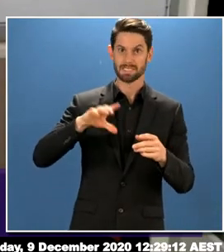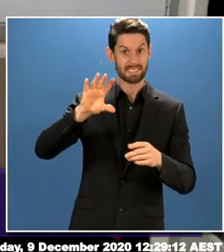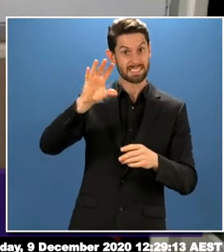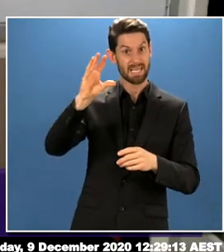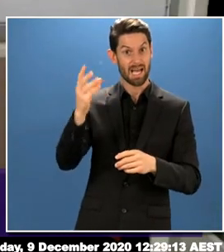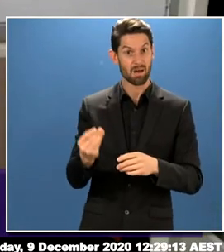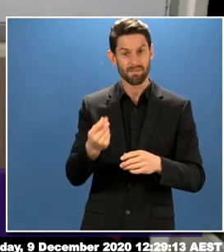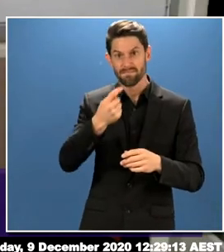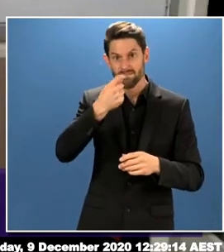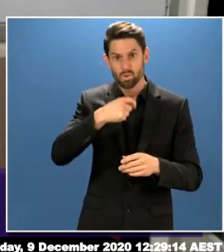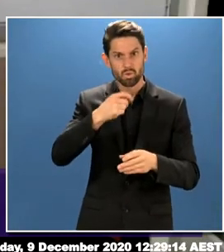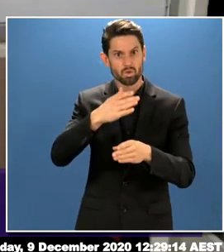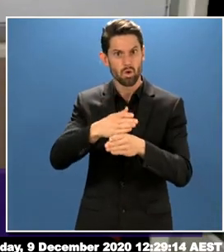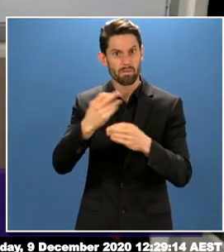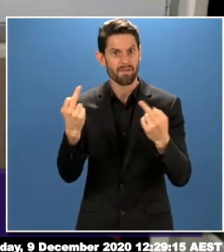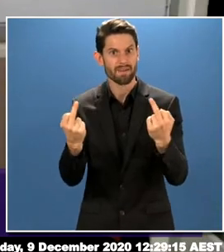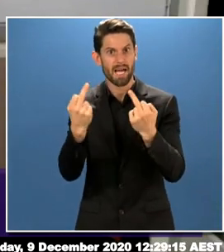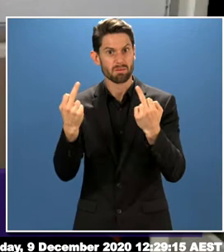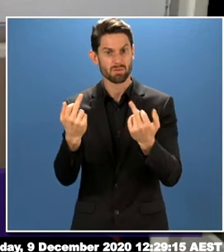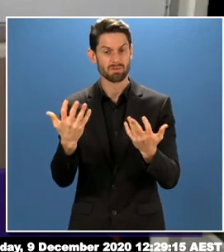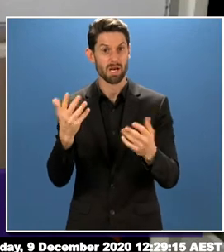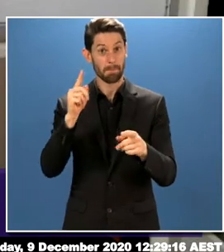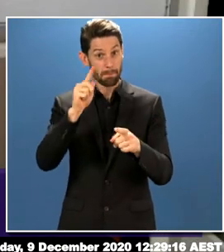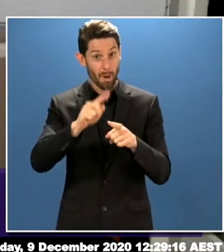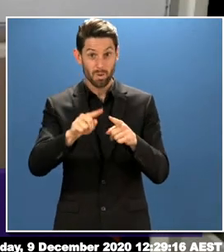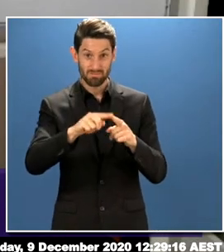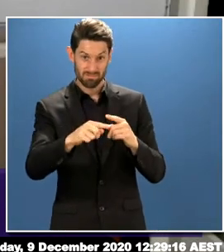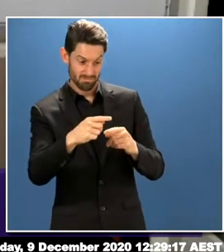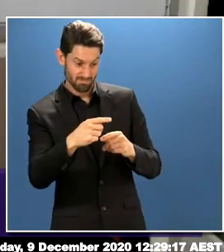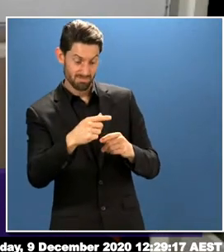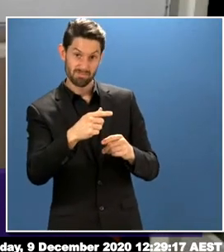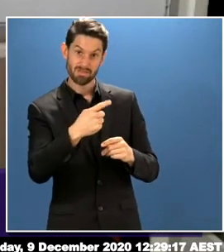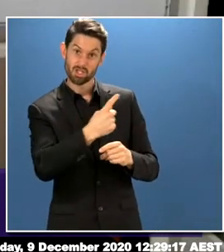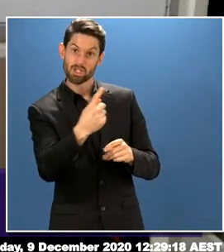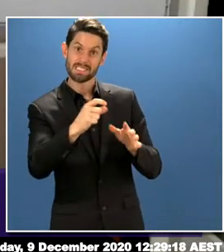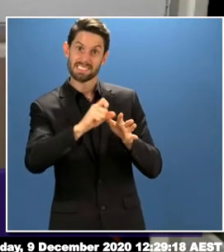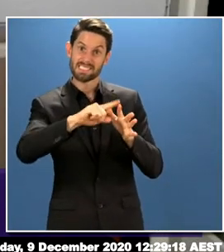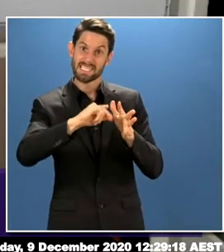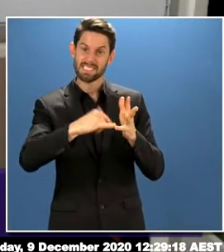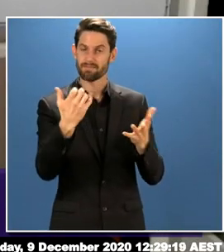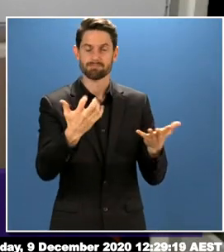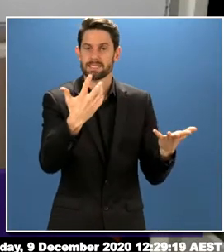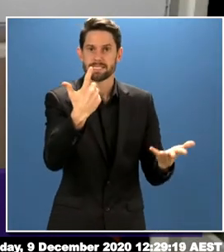transition on 7, 8, 12 young people into the sector every year and the DES is,